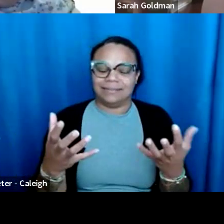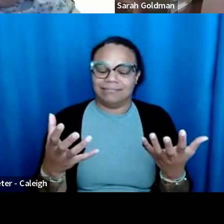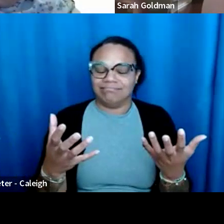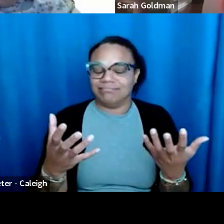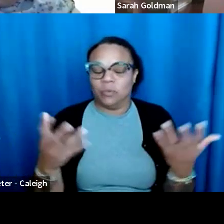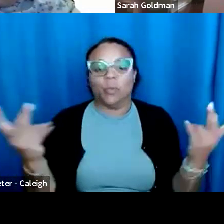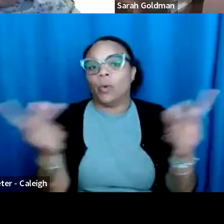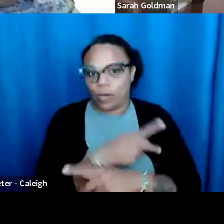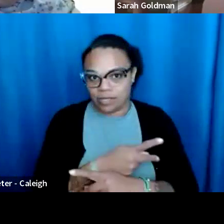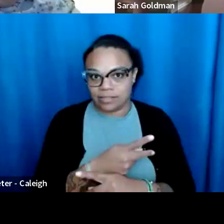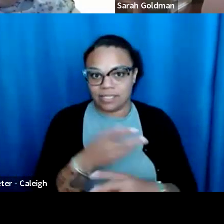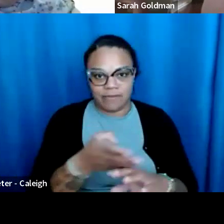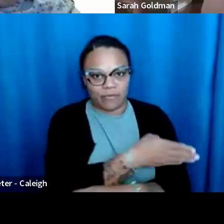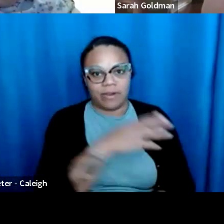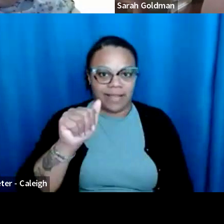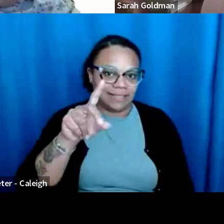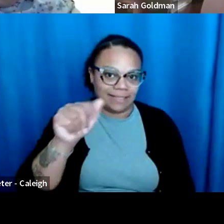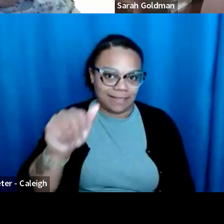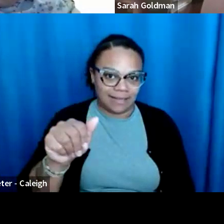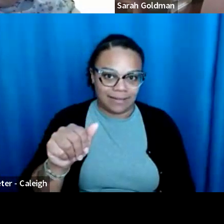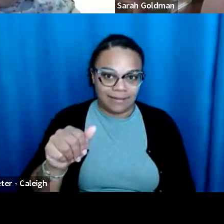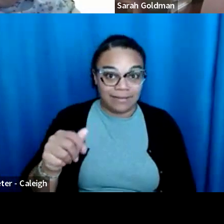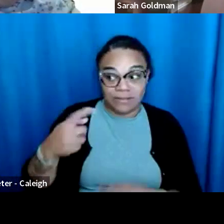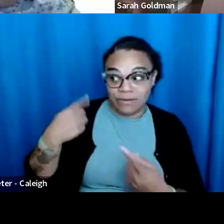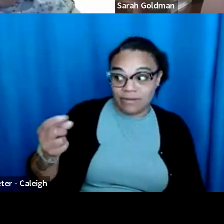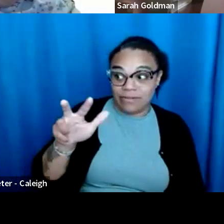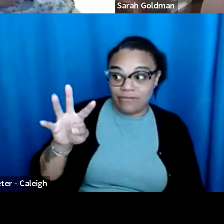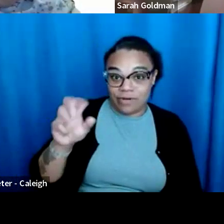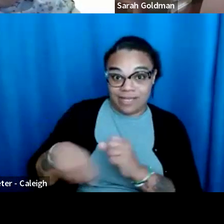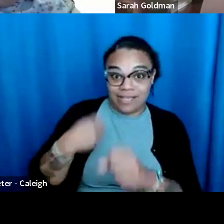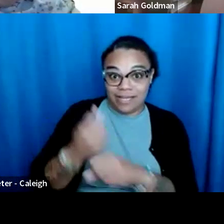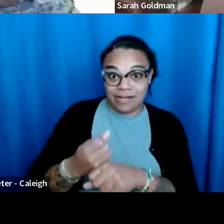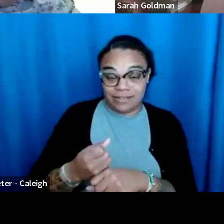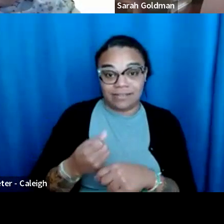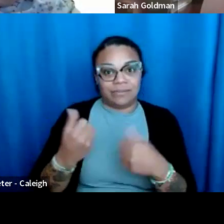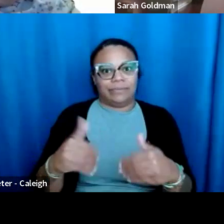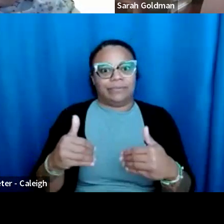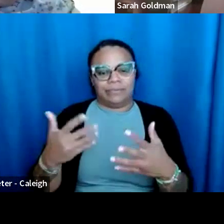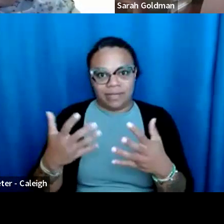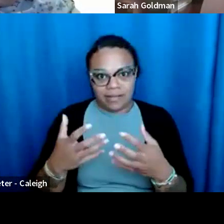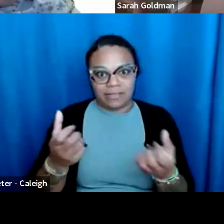And in just 34 years, basically, we've made so many strides forward.